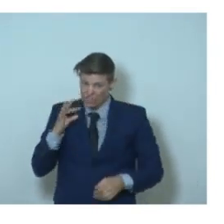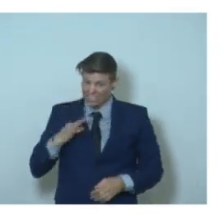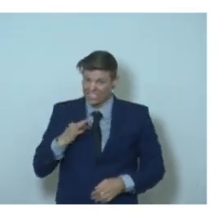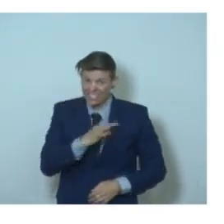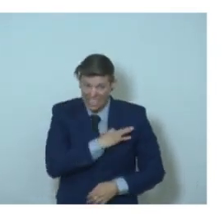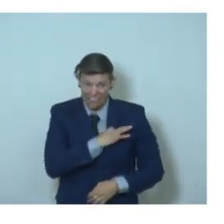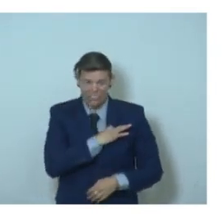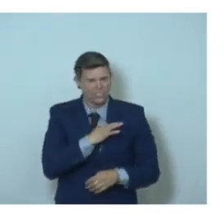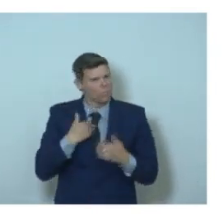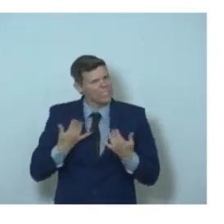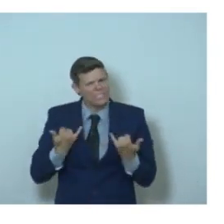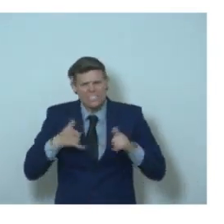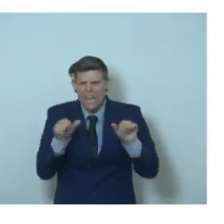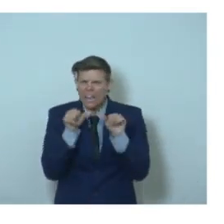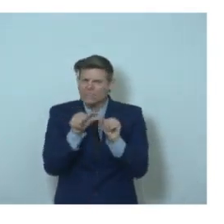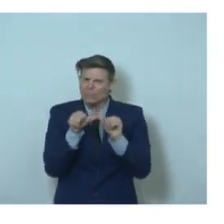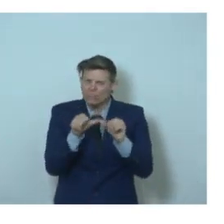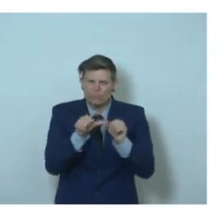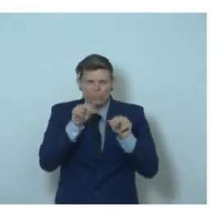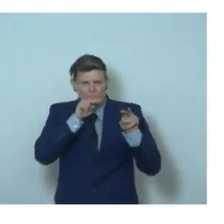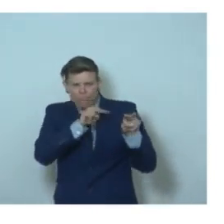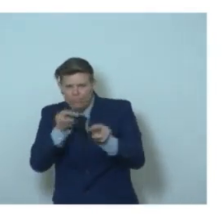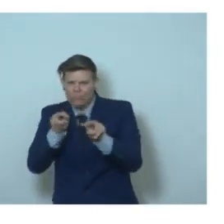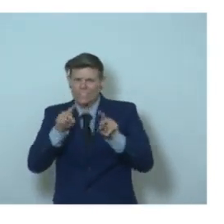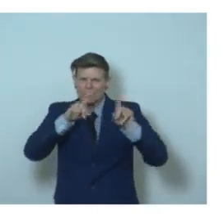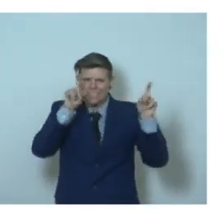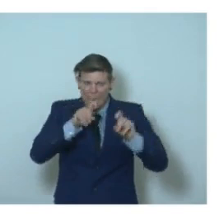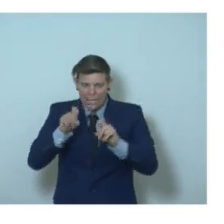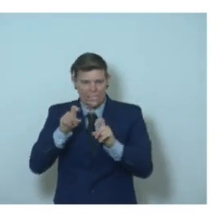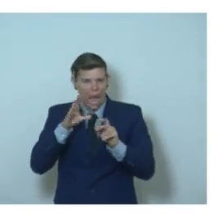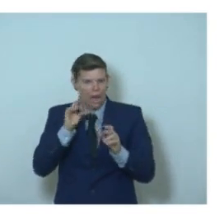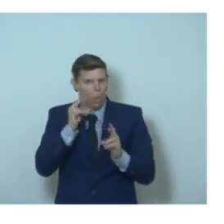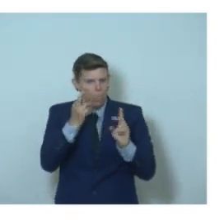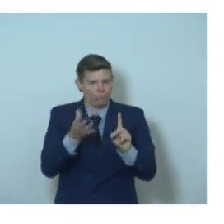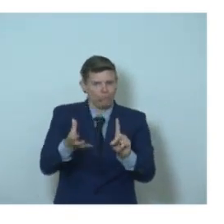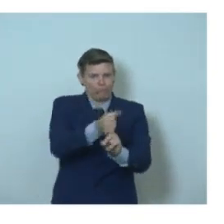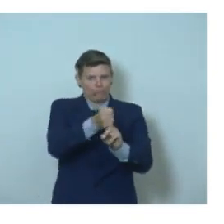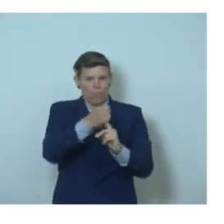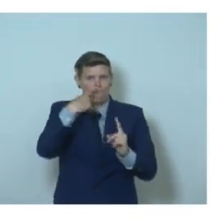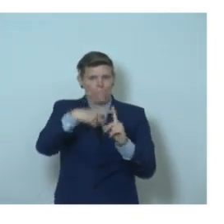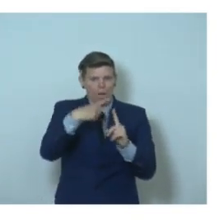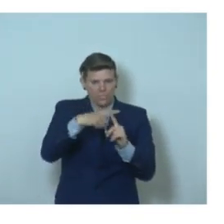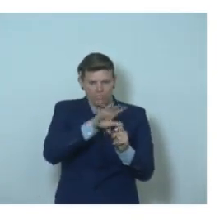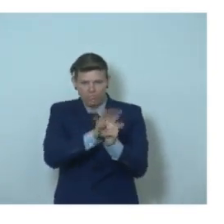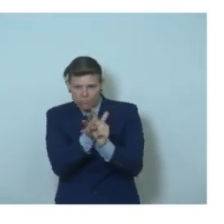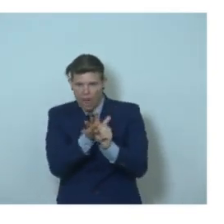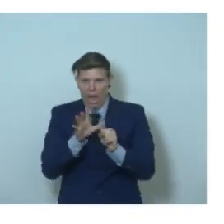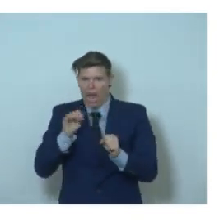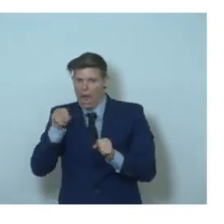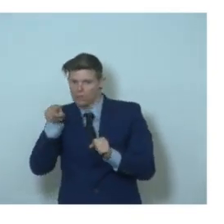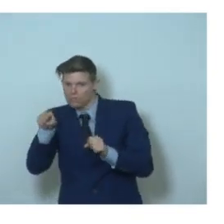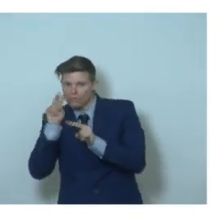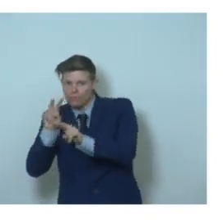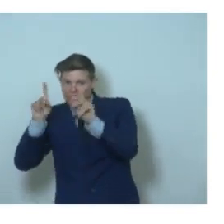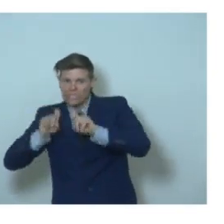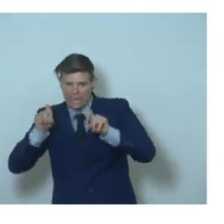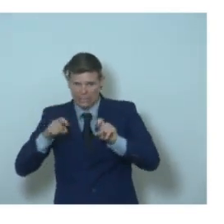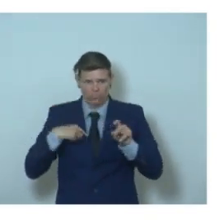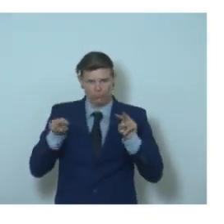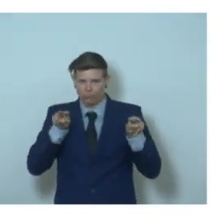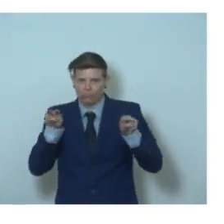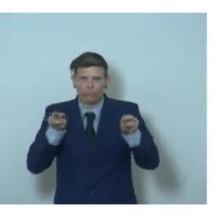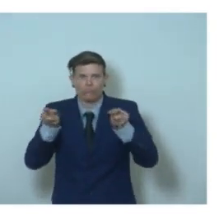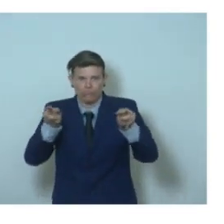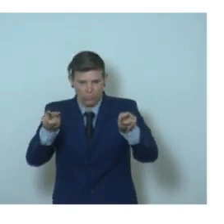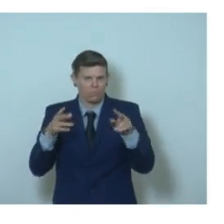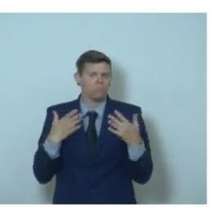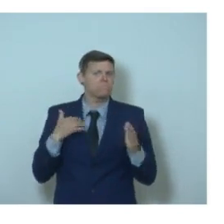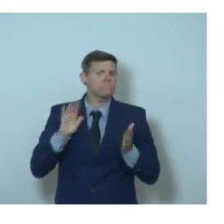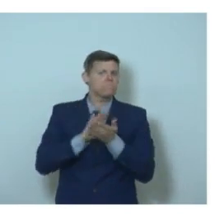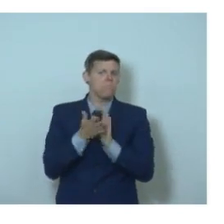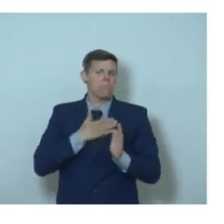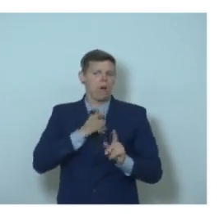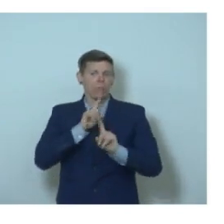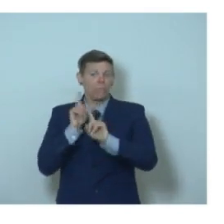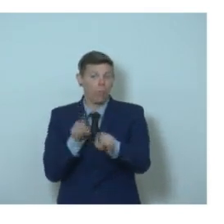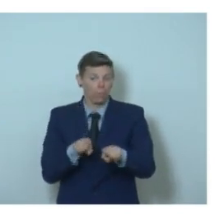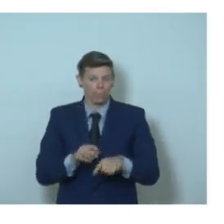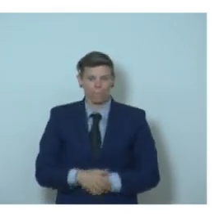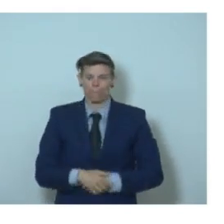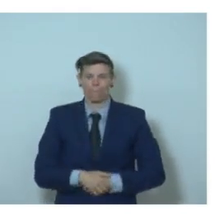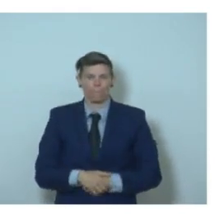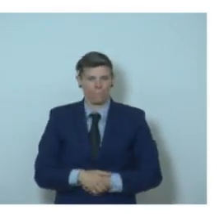WE TESTED 5748 STAFF WE CONTINUE TO BE AGGRESSIVE IN THE NURSING HOMES AND ASSISTED LIVING BOTH IN RESPONSE TO NEW POSITIVES AND WHEN SURVEILLANCE, HAVE TODAY.